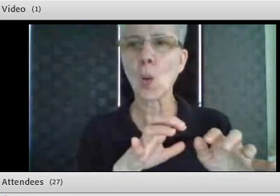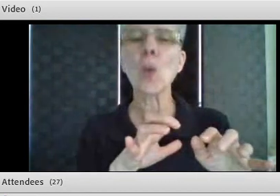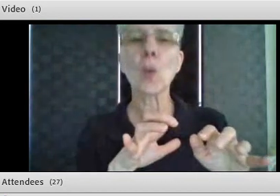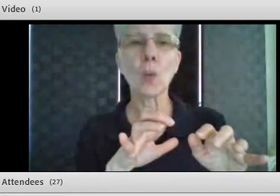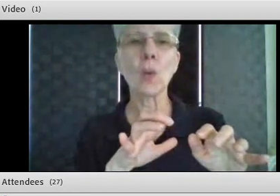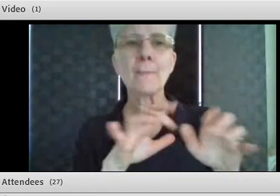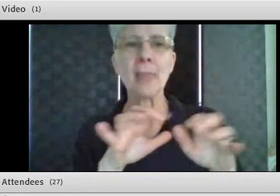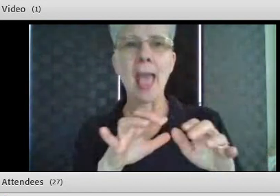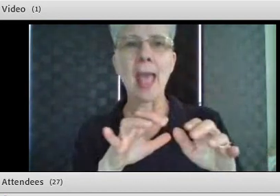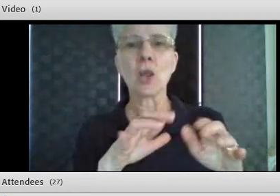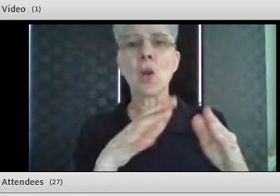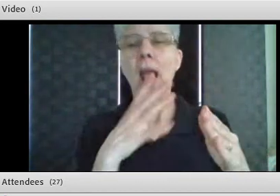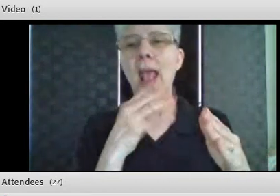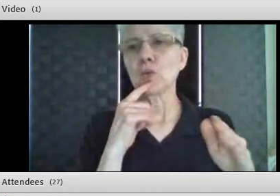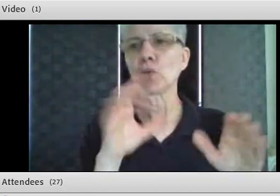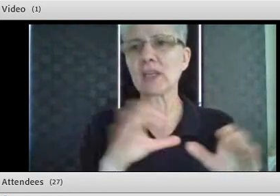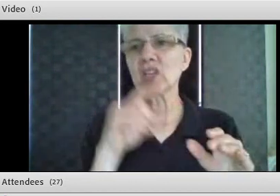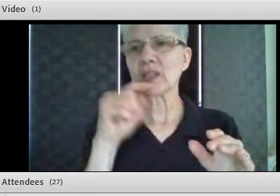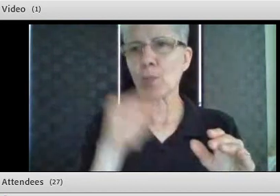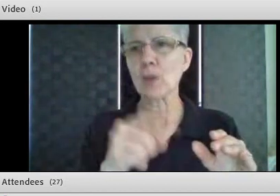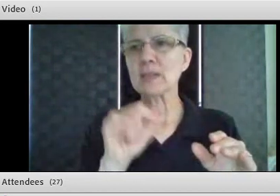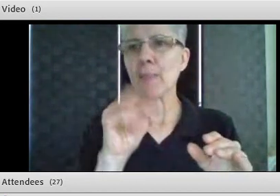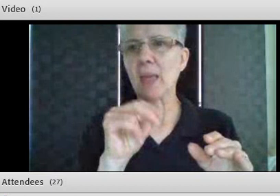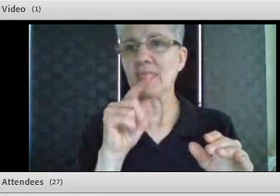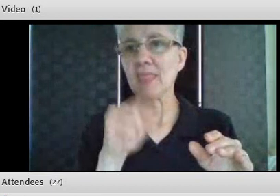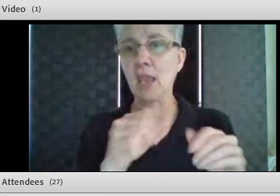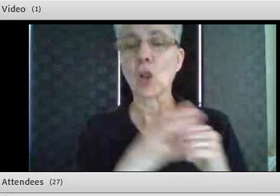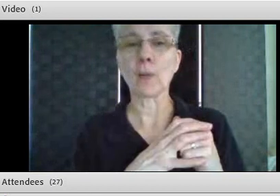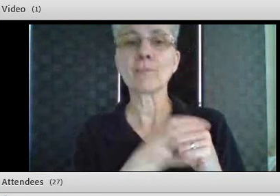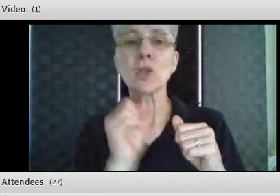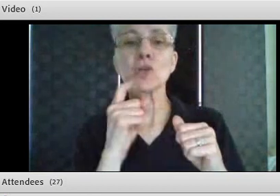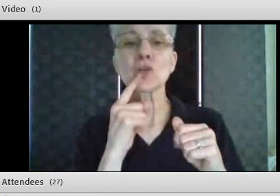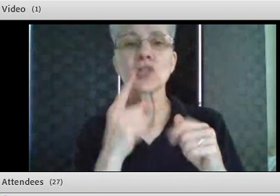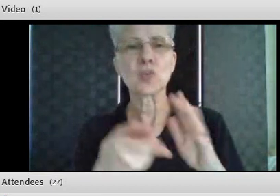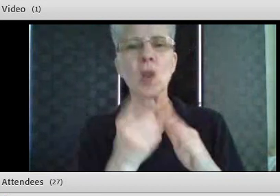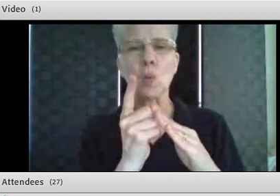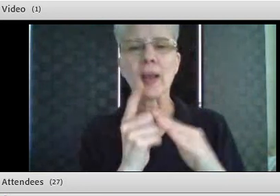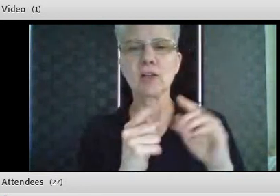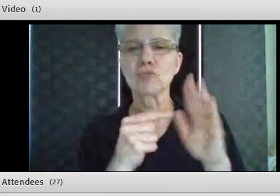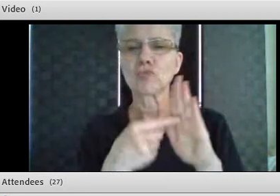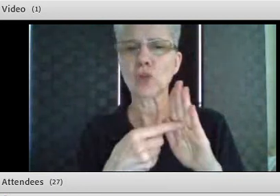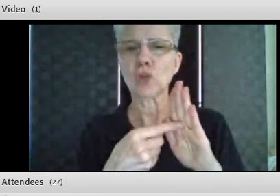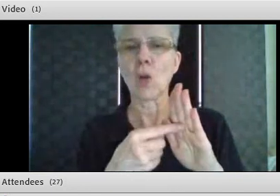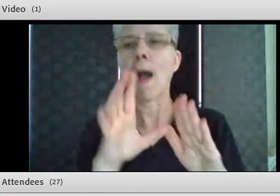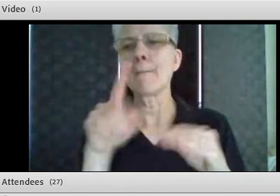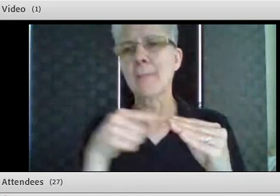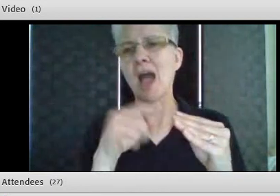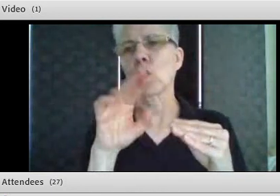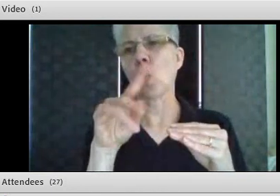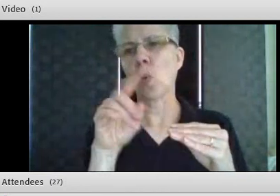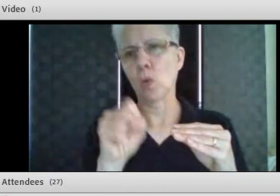no big deal because on the app on the iPad, you can pull up a piano instrument,